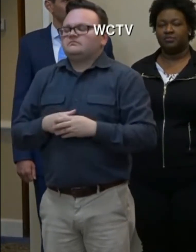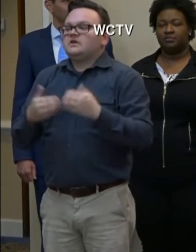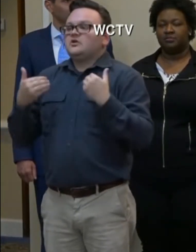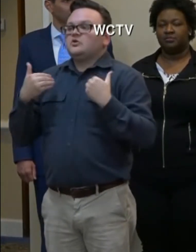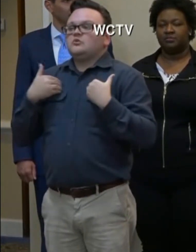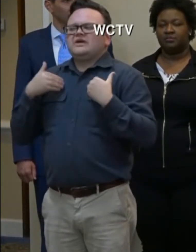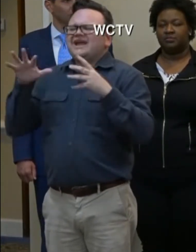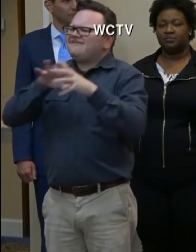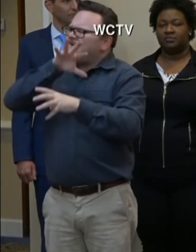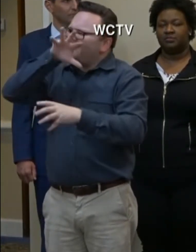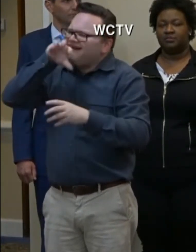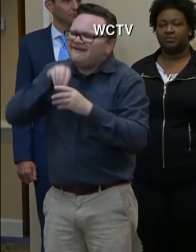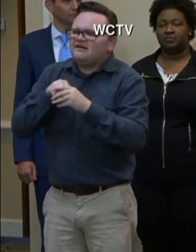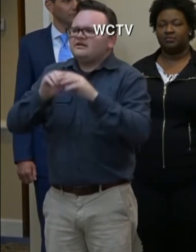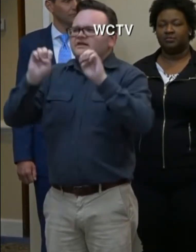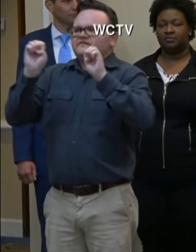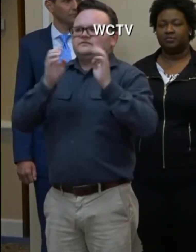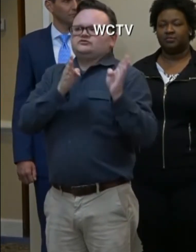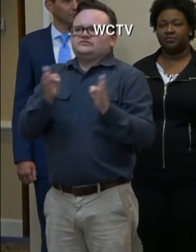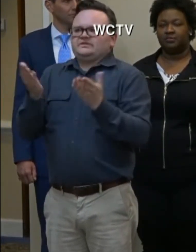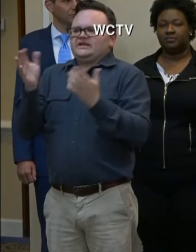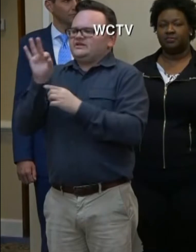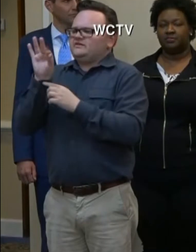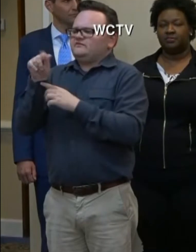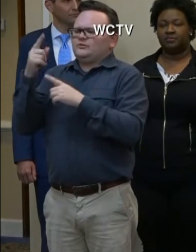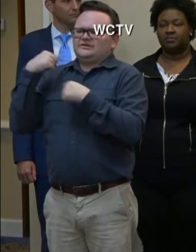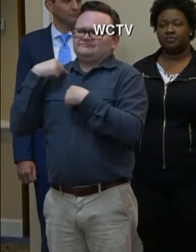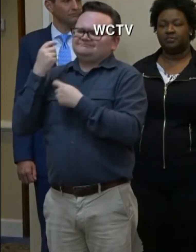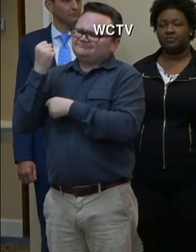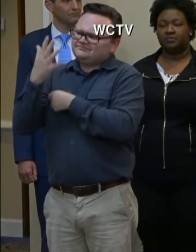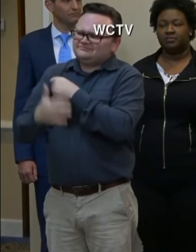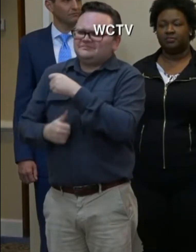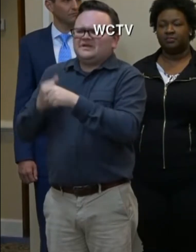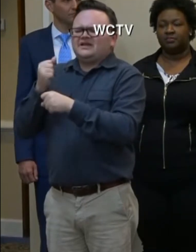the state of Florida year after year we train for all sorts of different